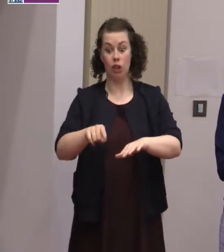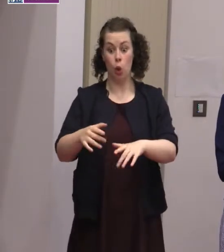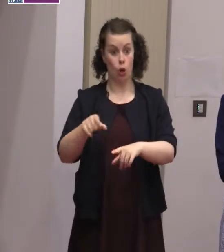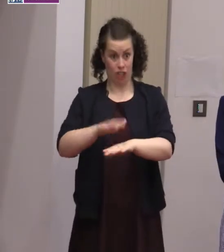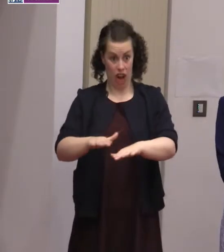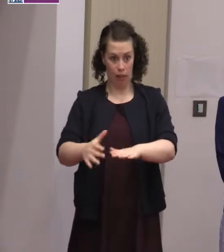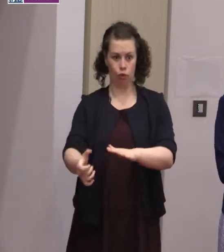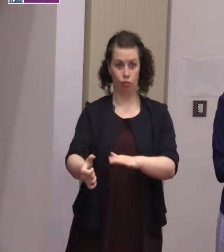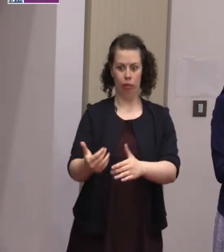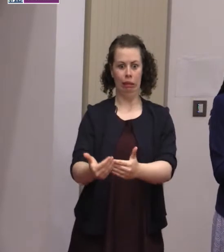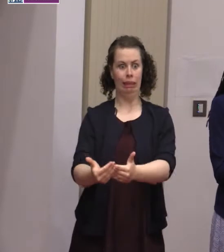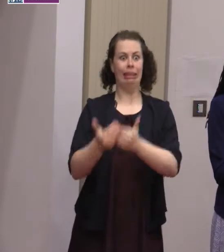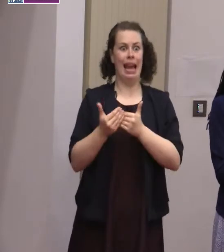an institution.